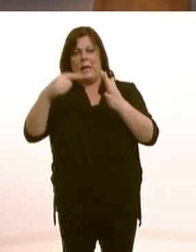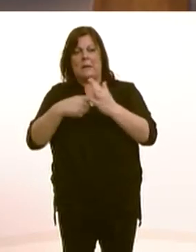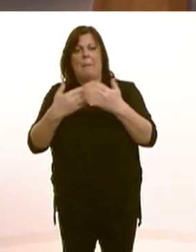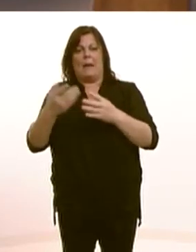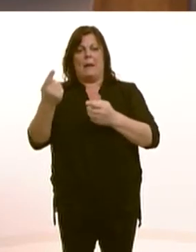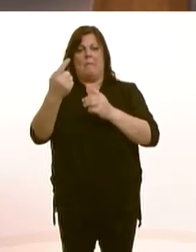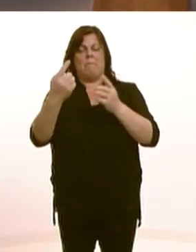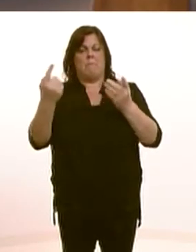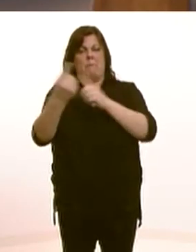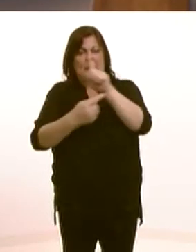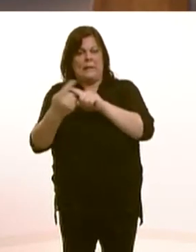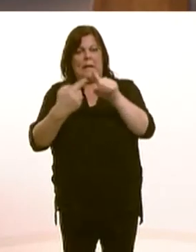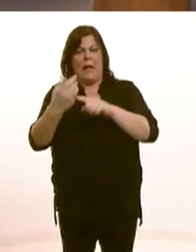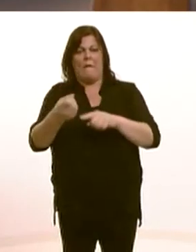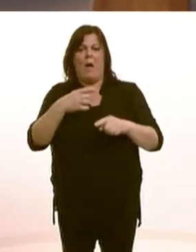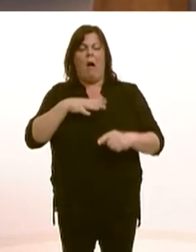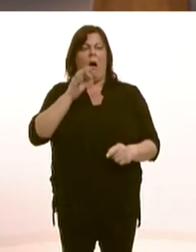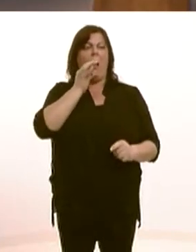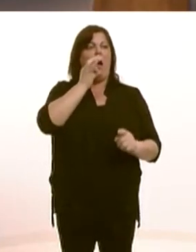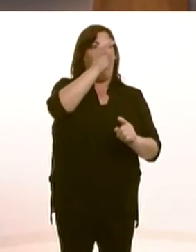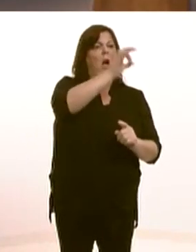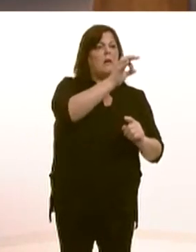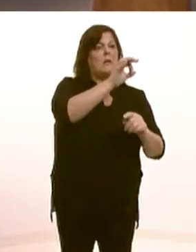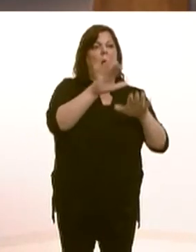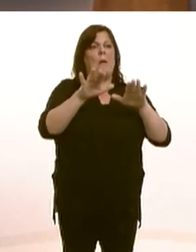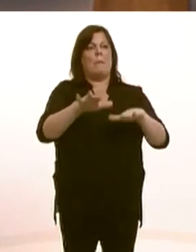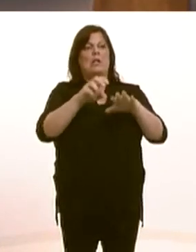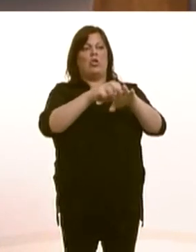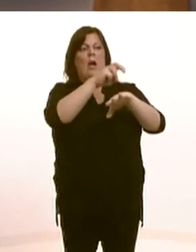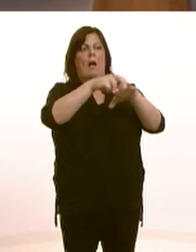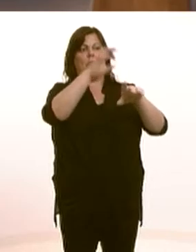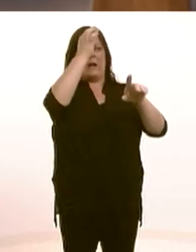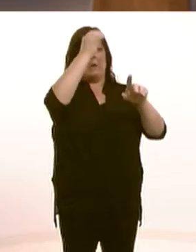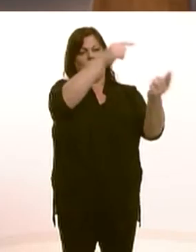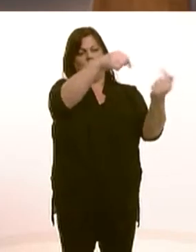I called the British-Irish Council to Cardiff, together with leaders from around the UK,